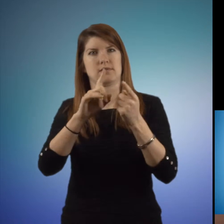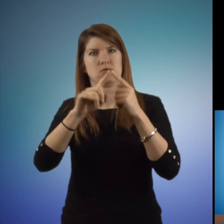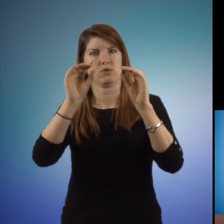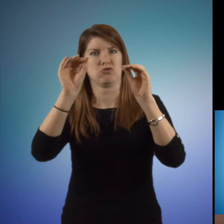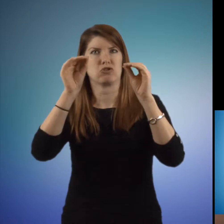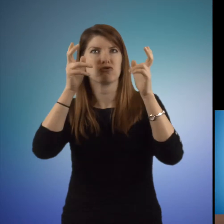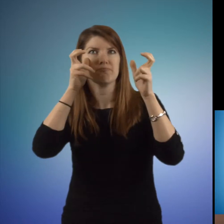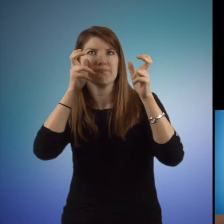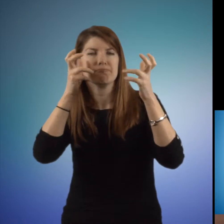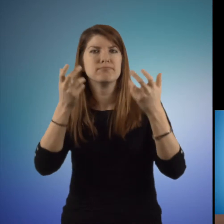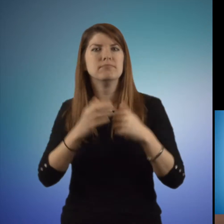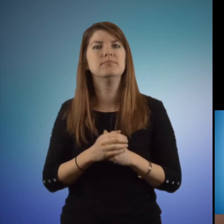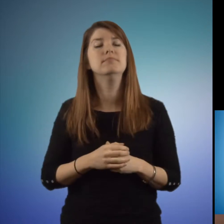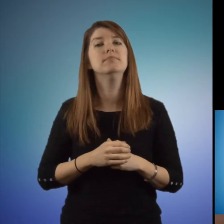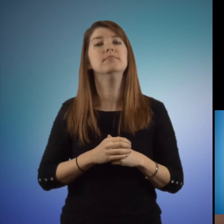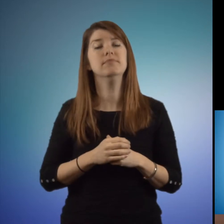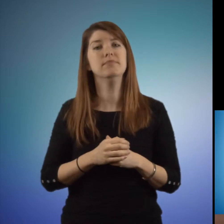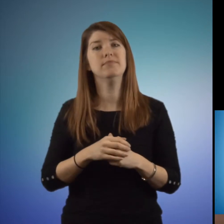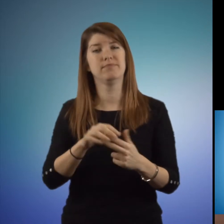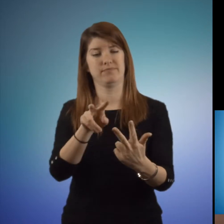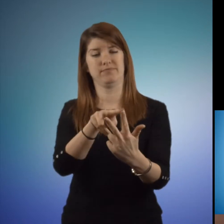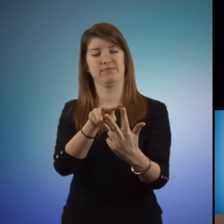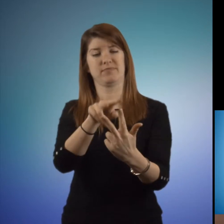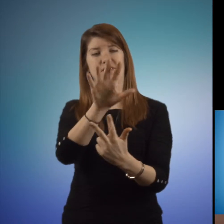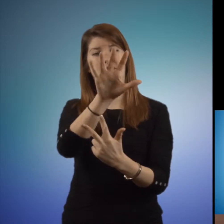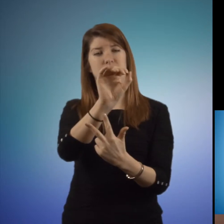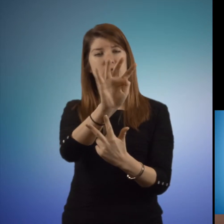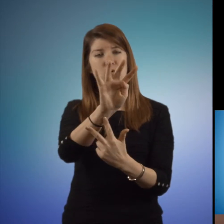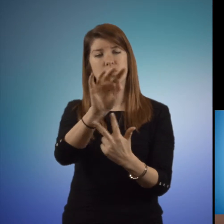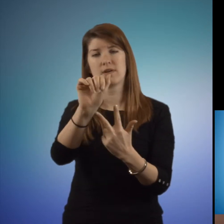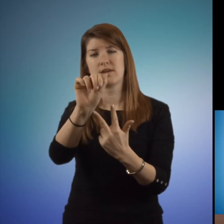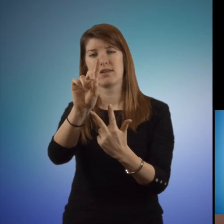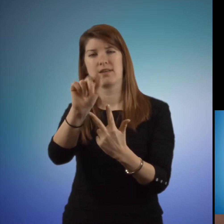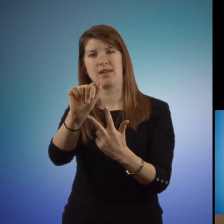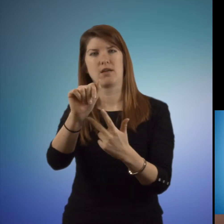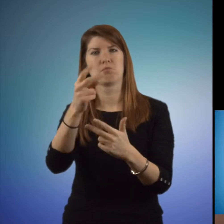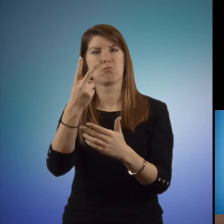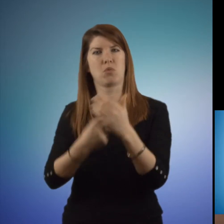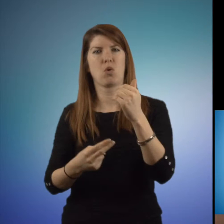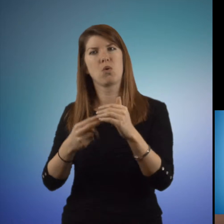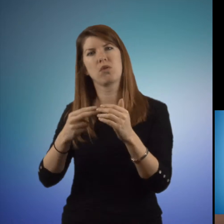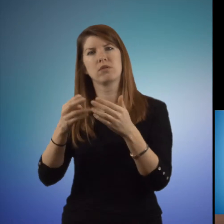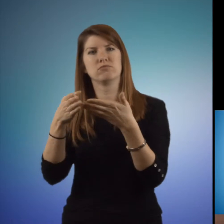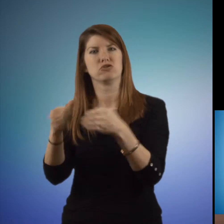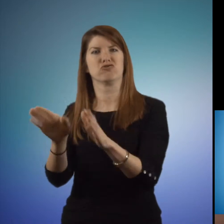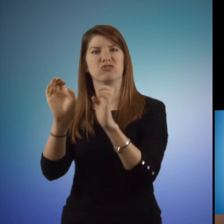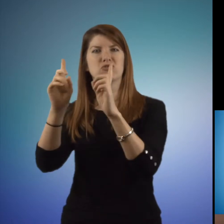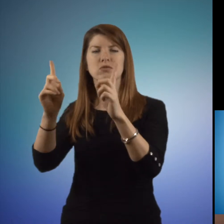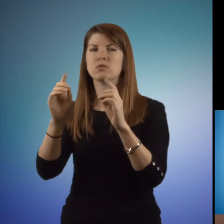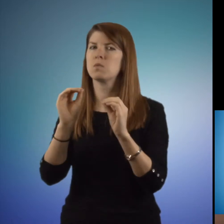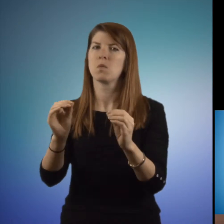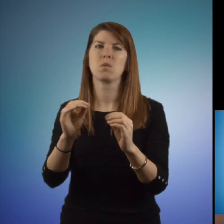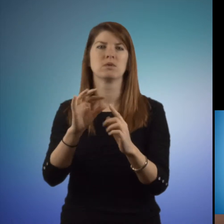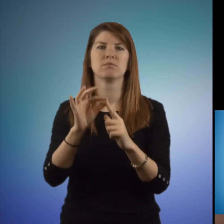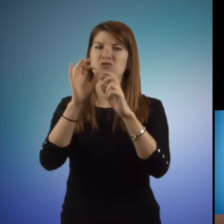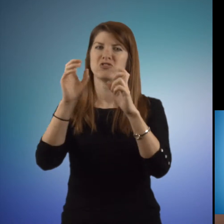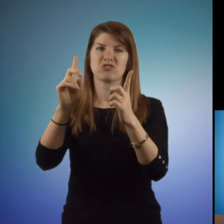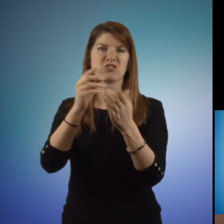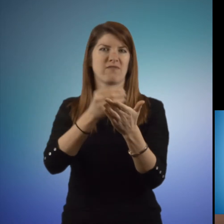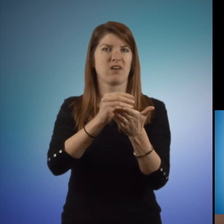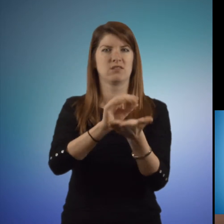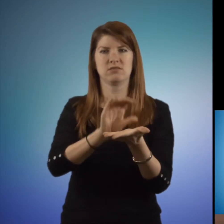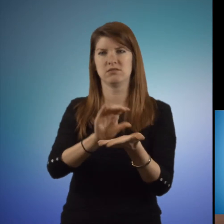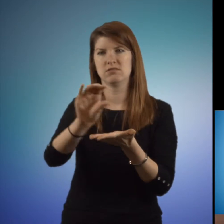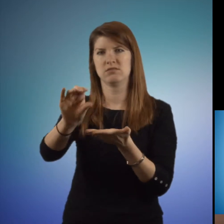504 and ADA are both under general education, so no special education funds are given to 504